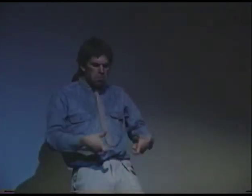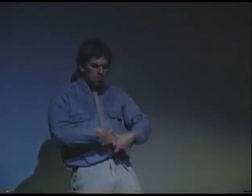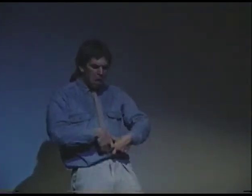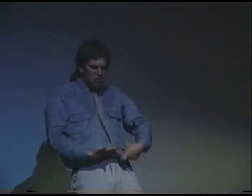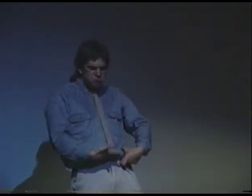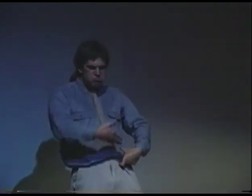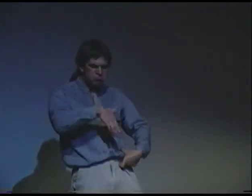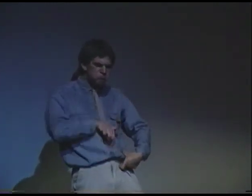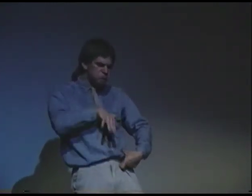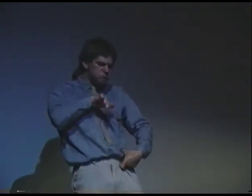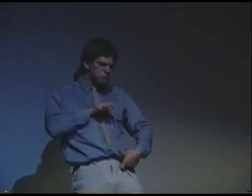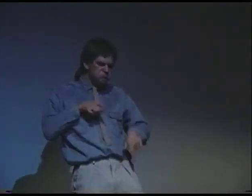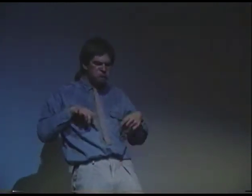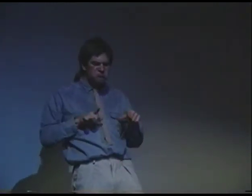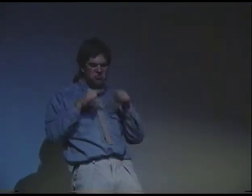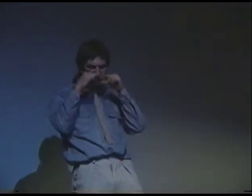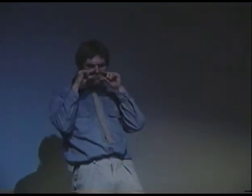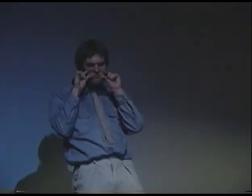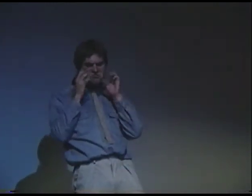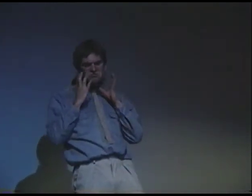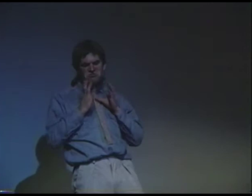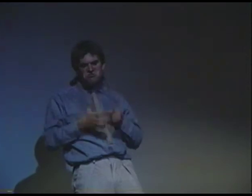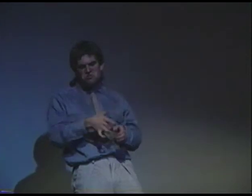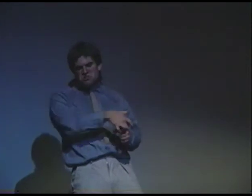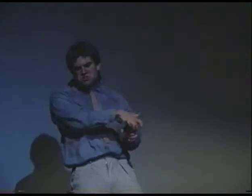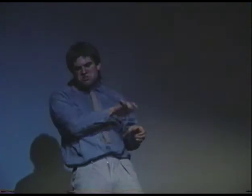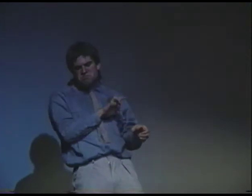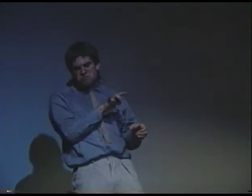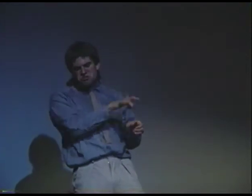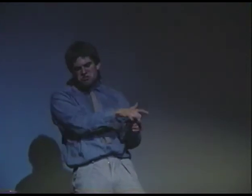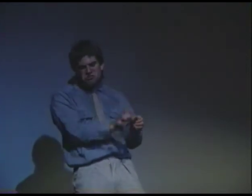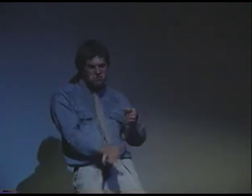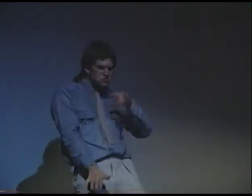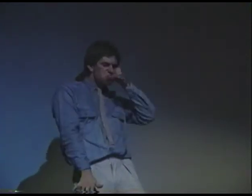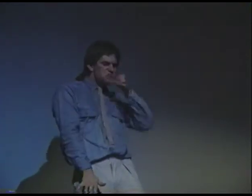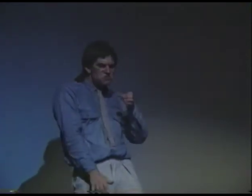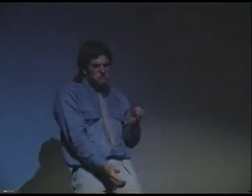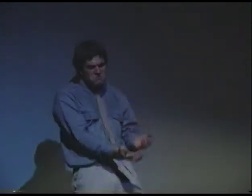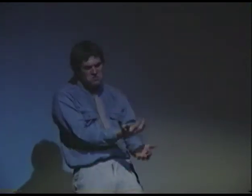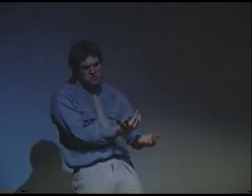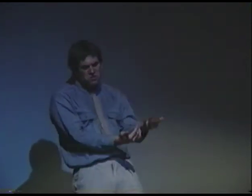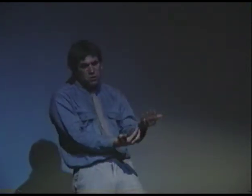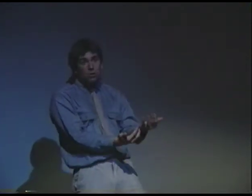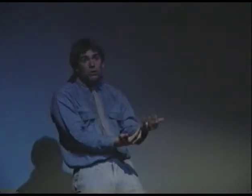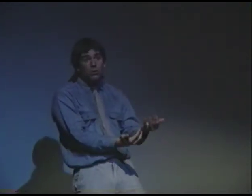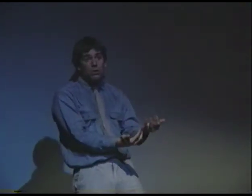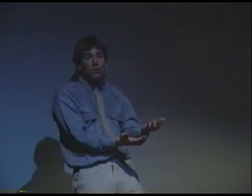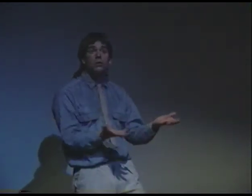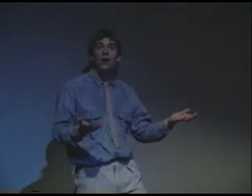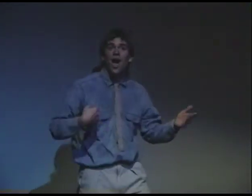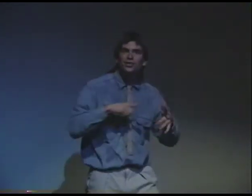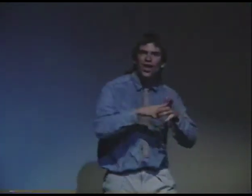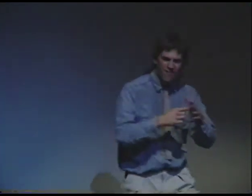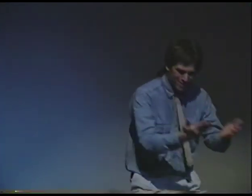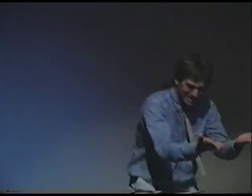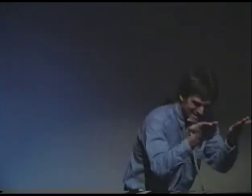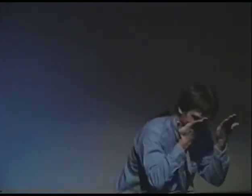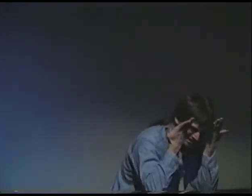to the stomach of a beer-bellied man sitting with his beer, watching the fire.